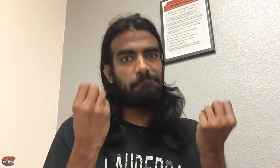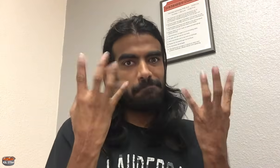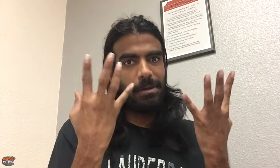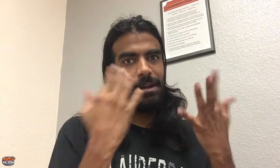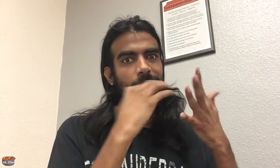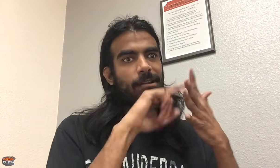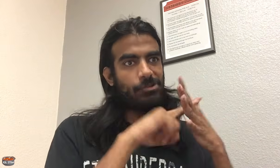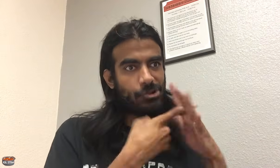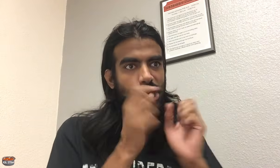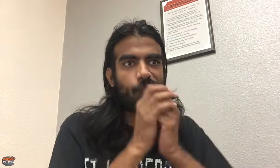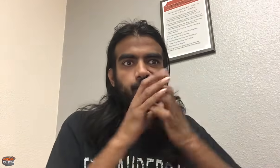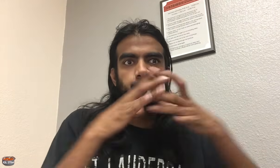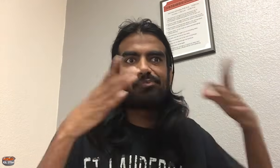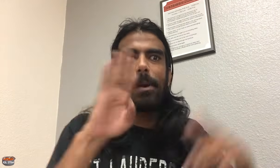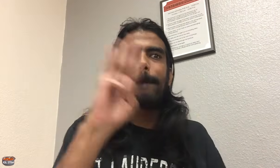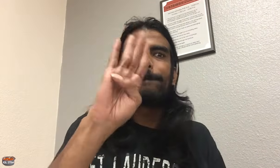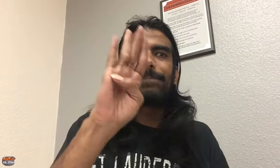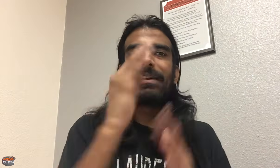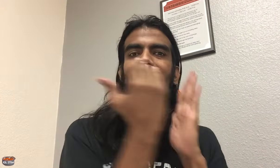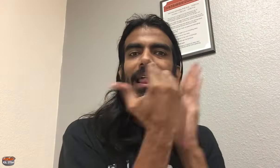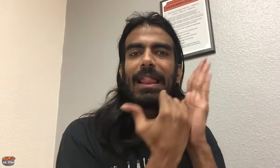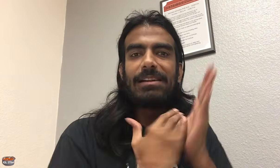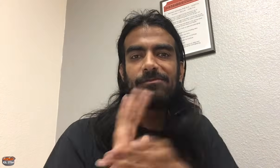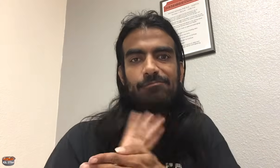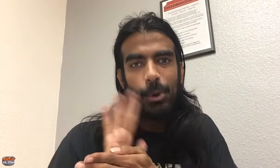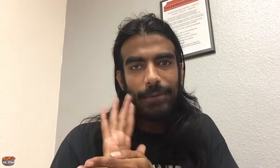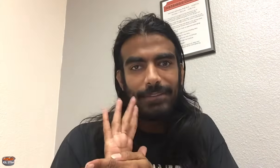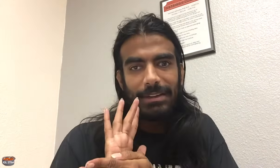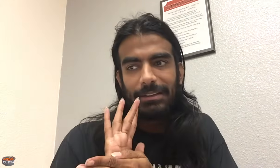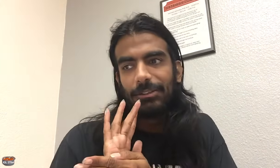more films which are considered